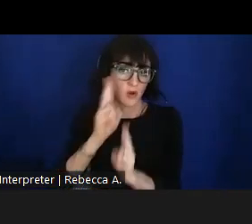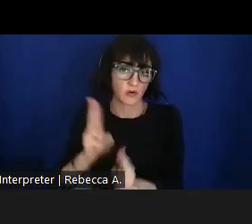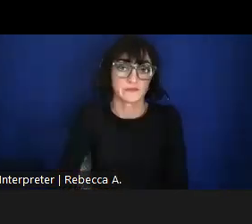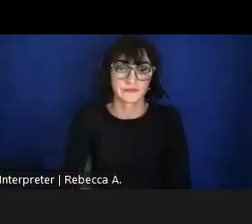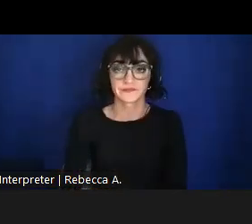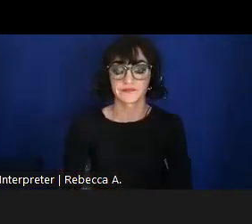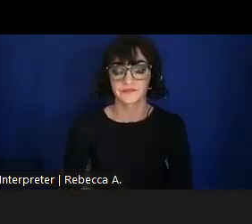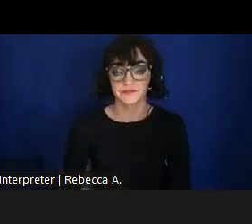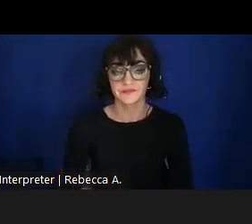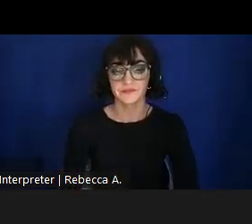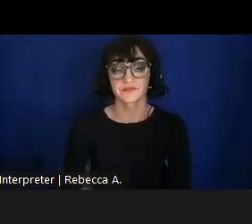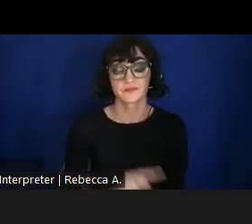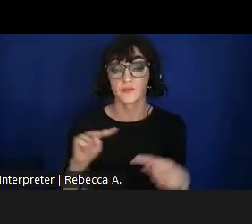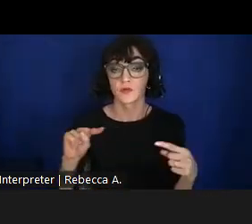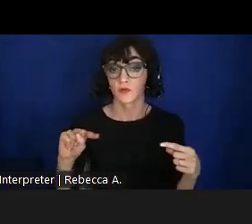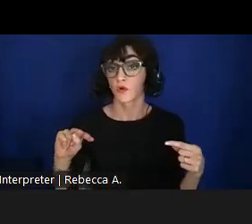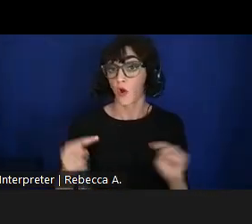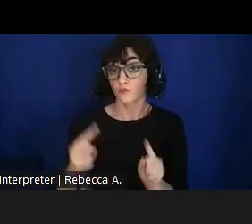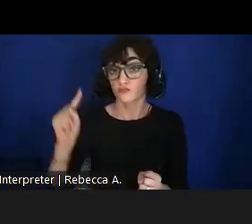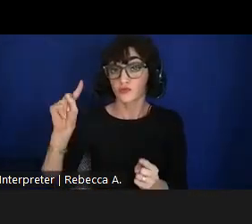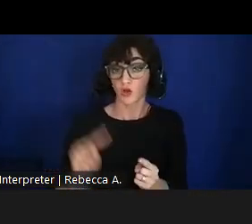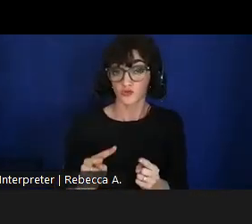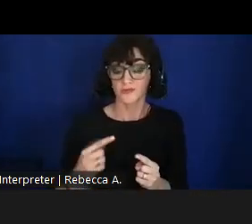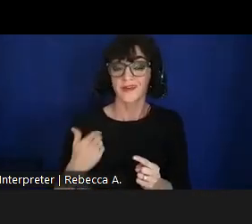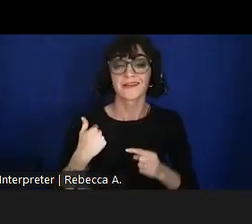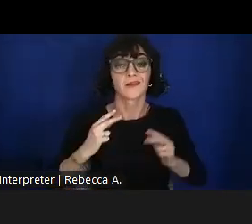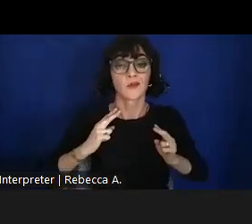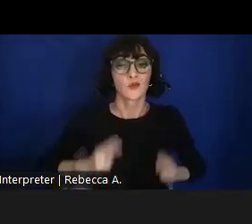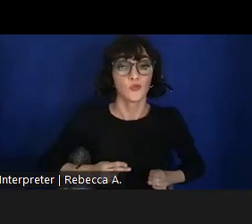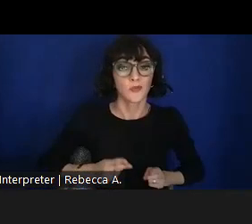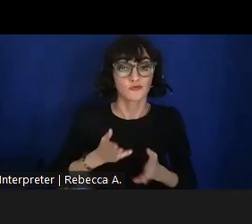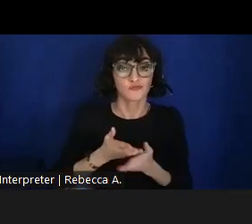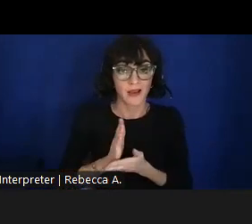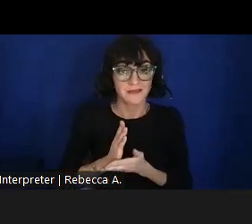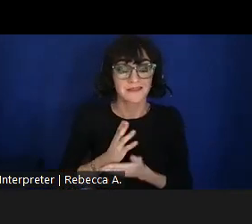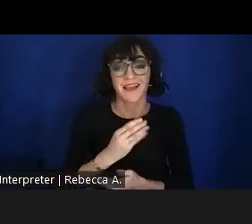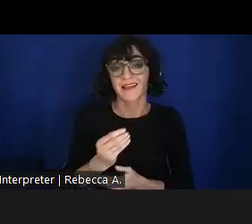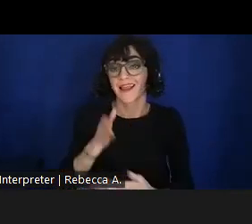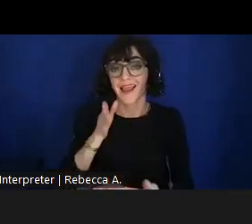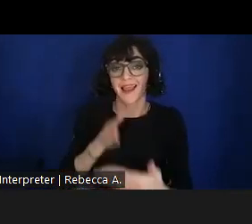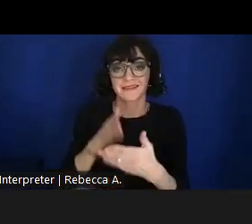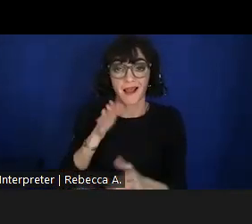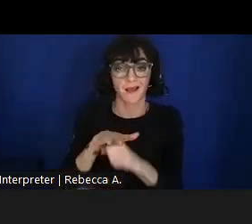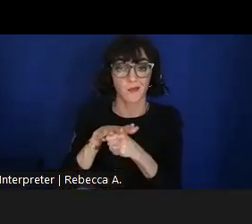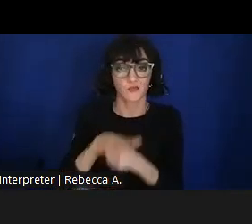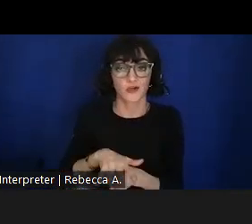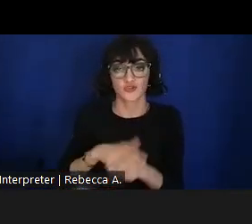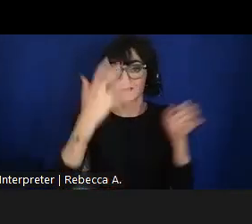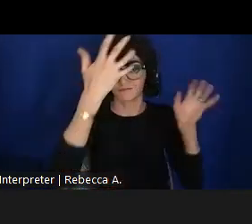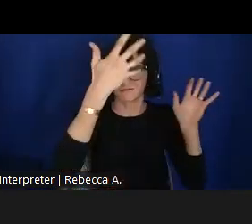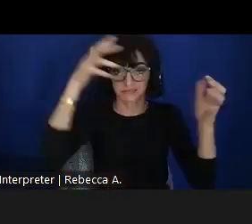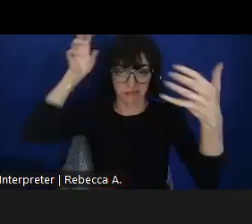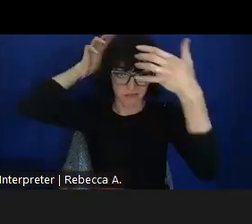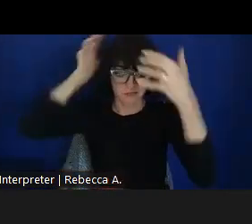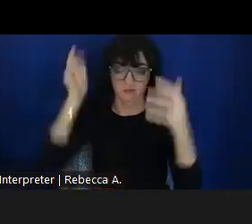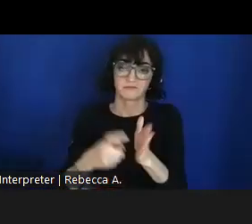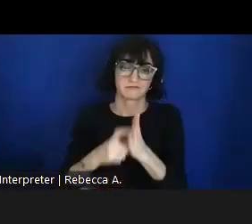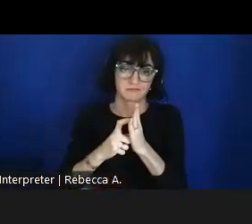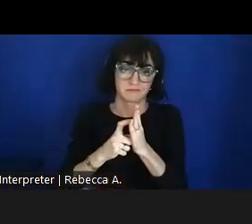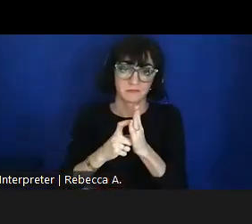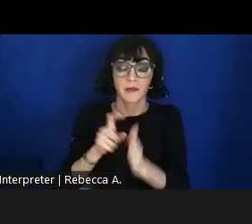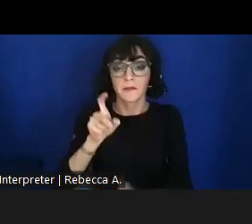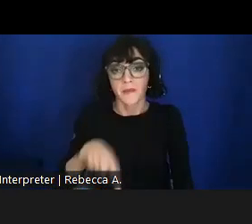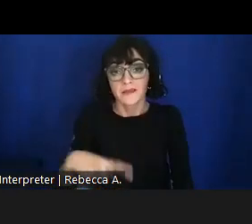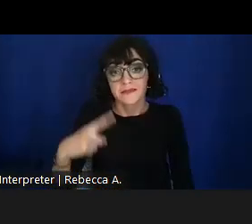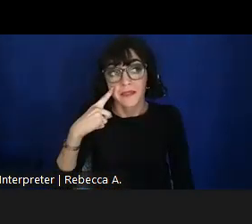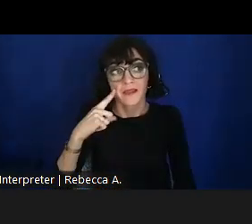takes a human rights and anti-oppression framework that harm reduction understands the way that